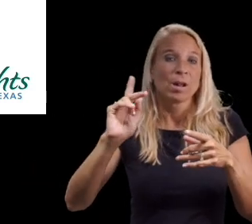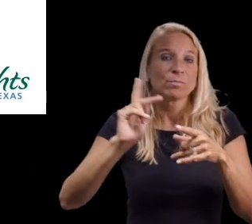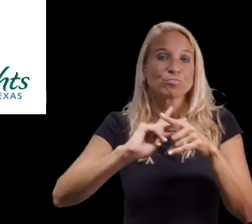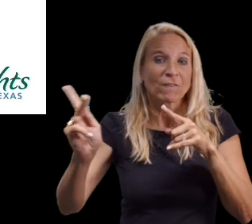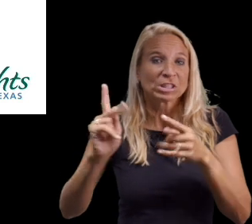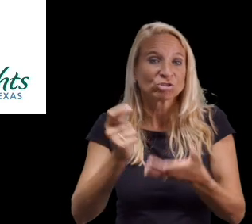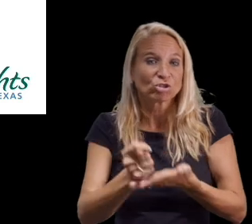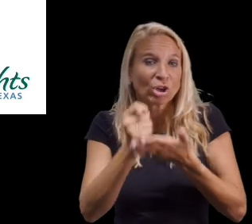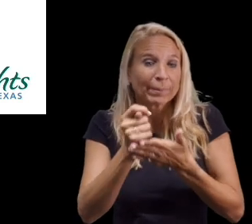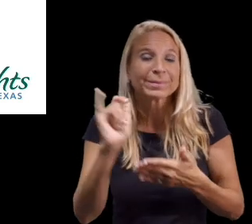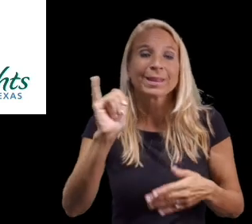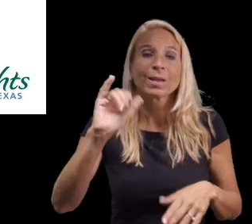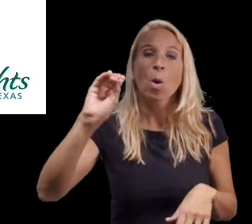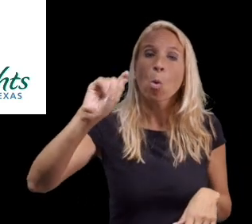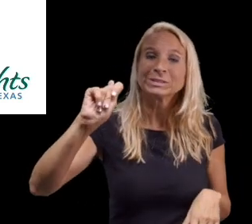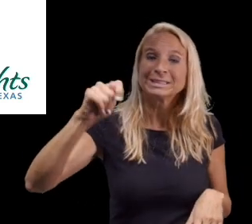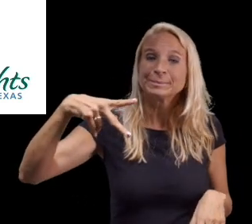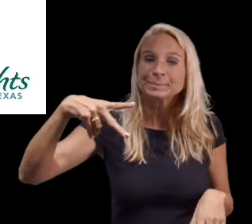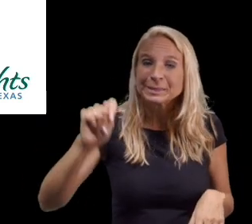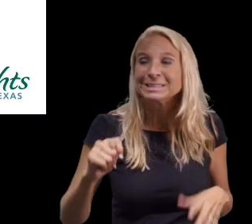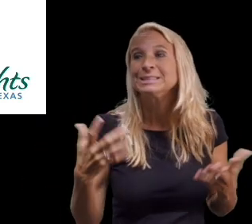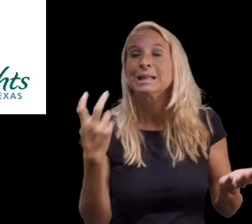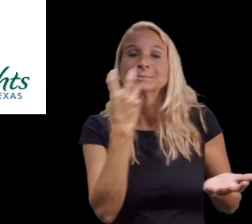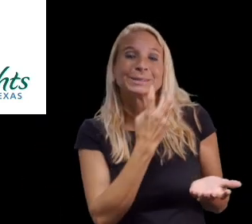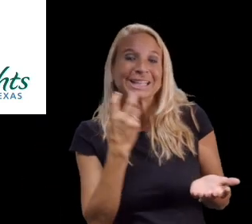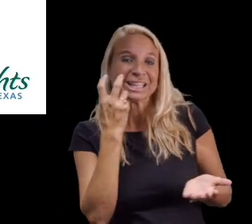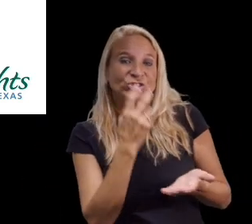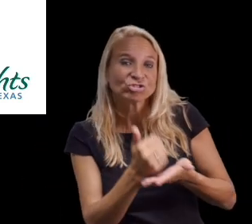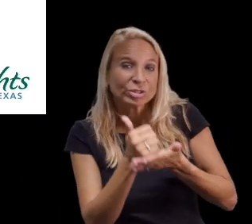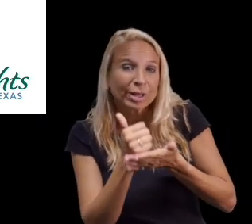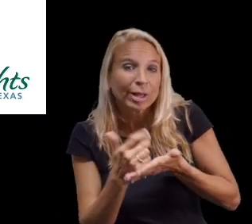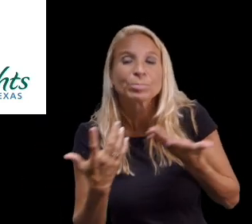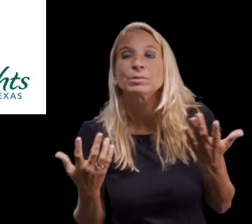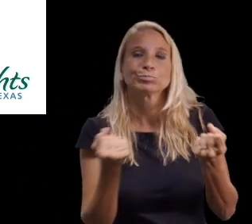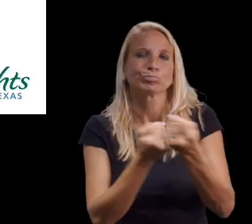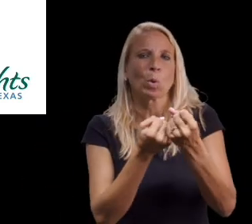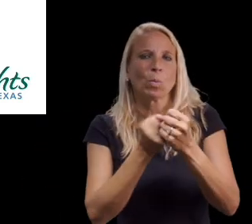professional therapy such as OTPT and speech,